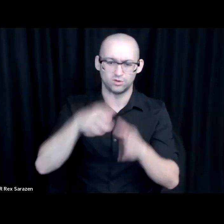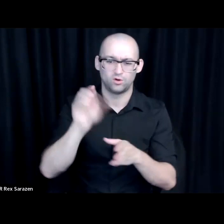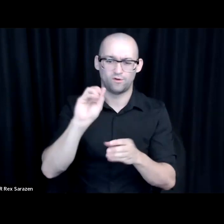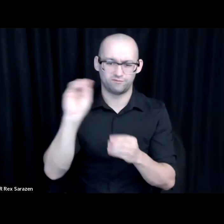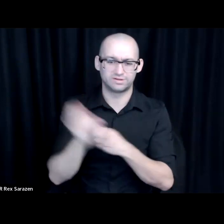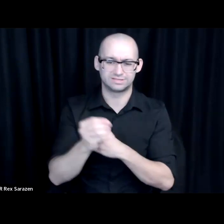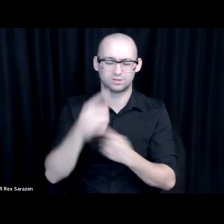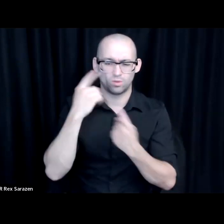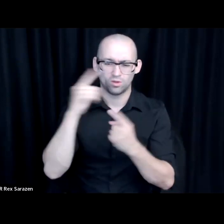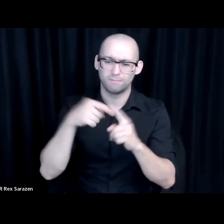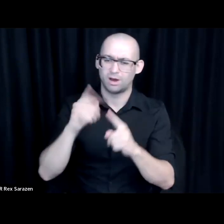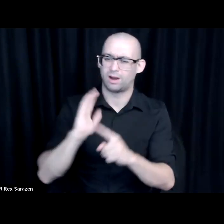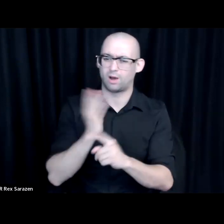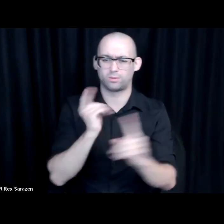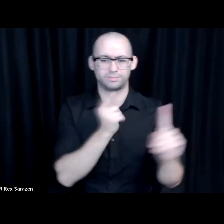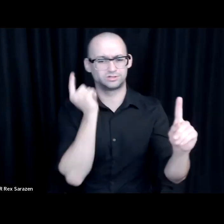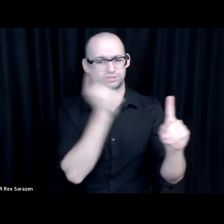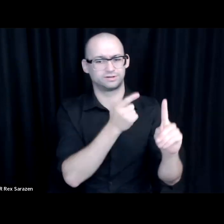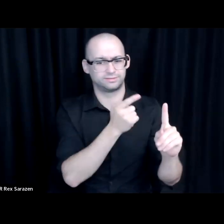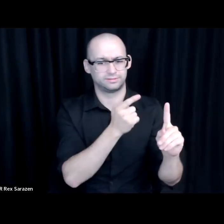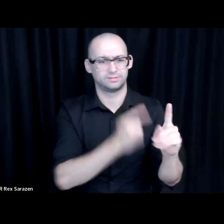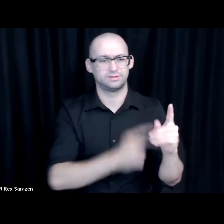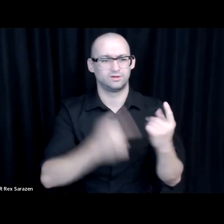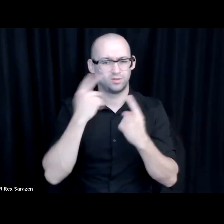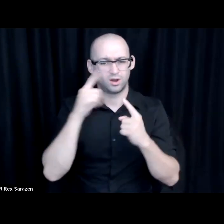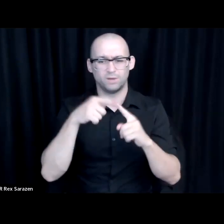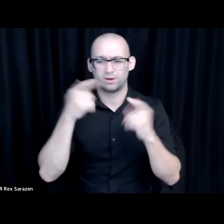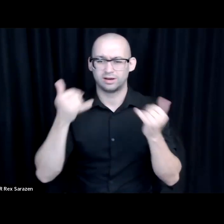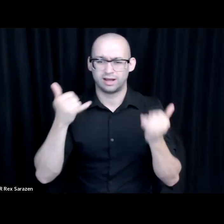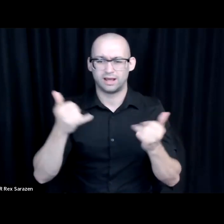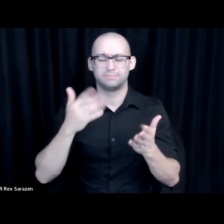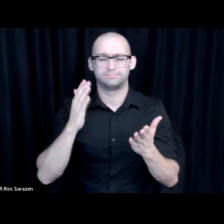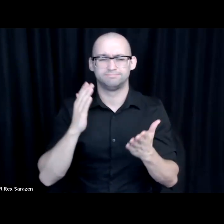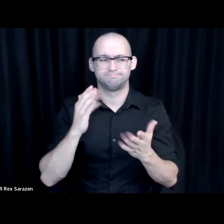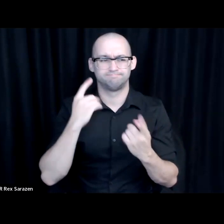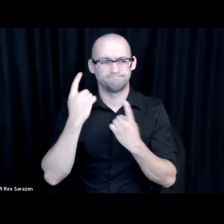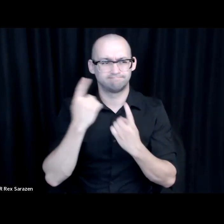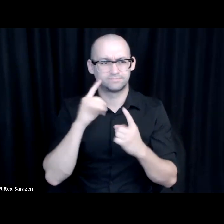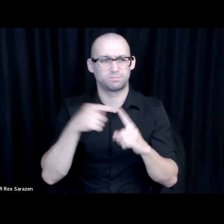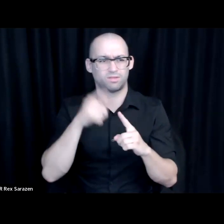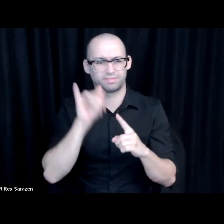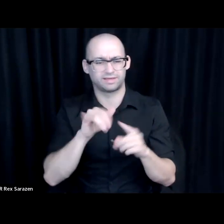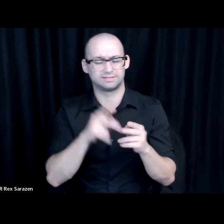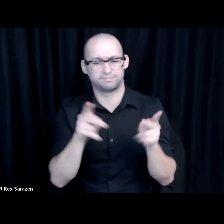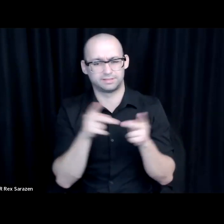wanted to talk a bit about it today and kind of frame our meeting in that space. So our mission